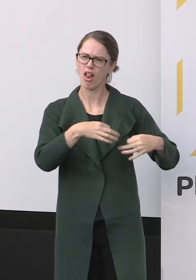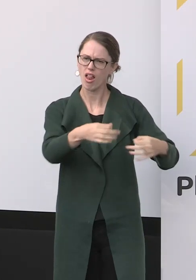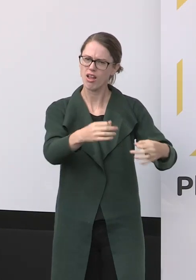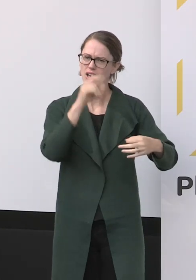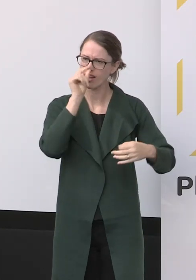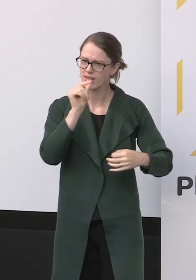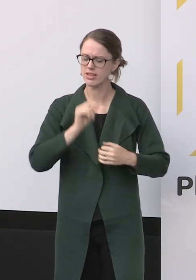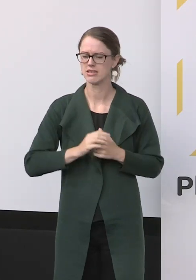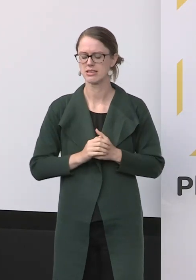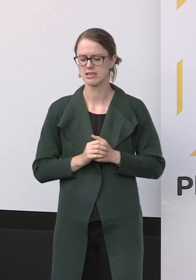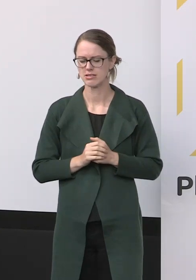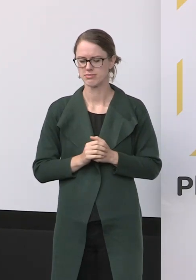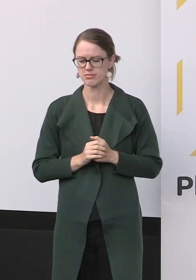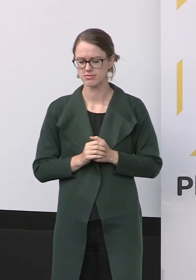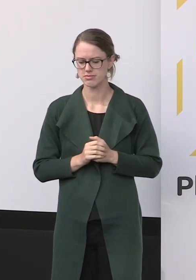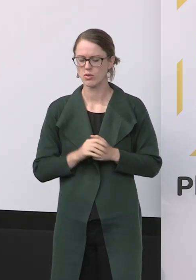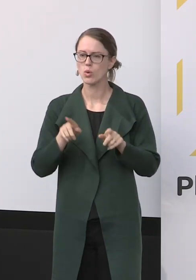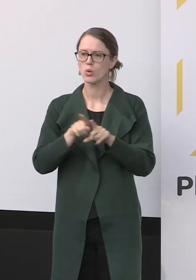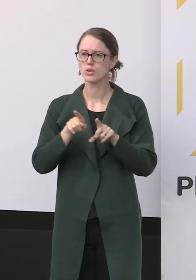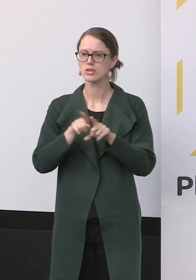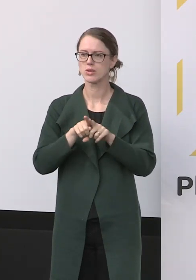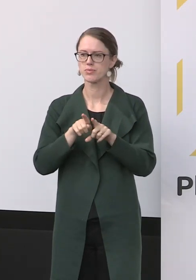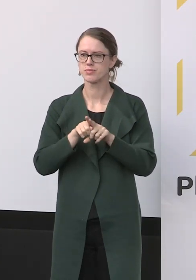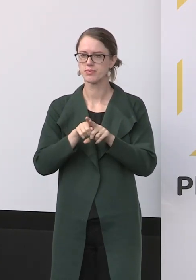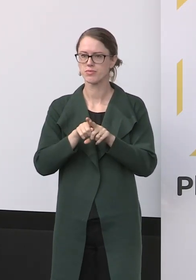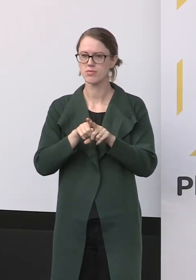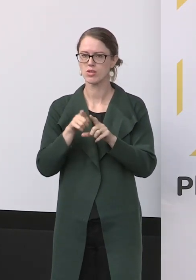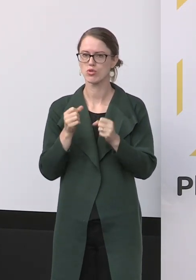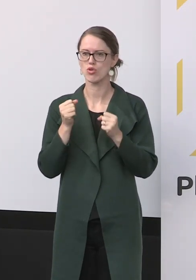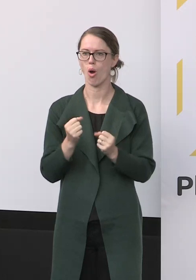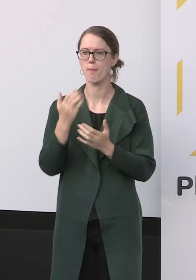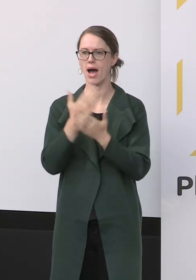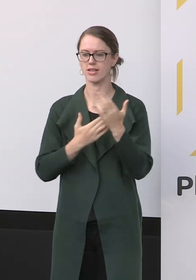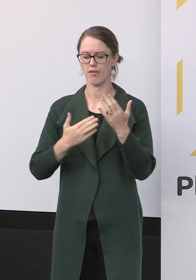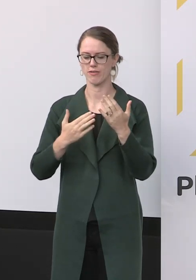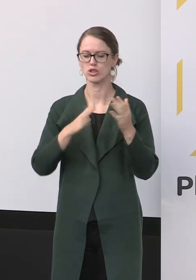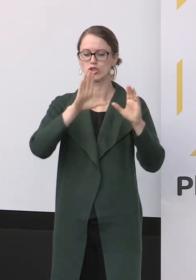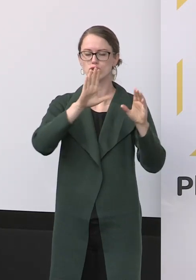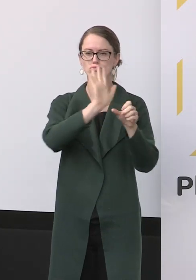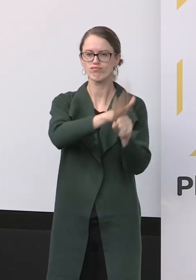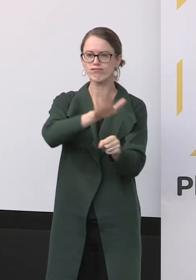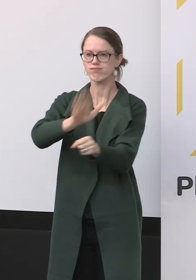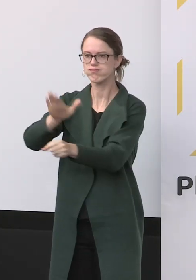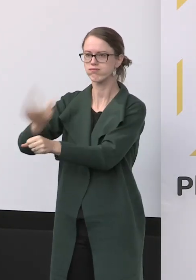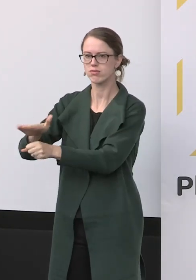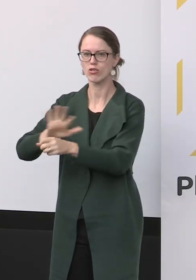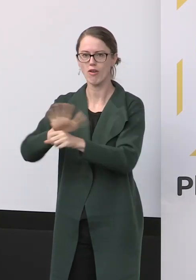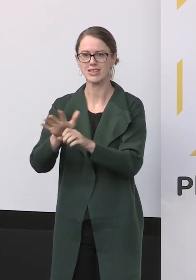there's that aspect of it, but